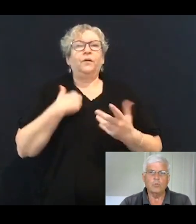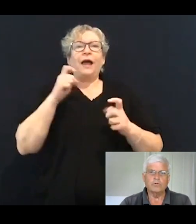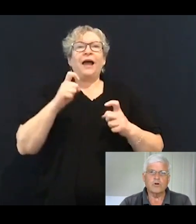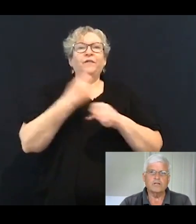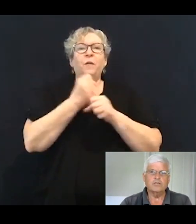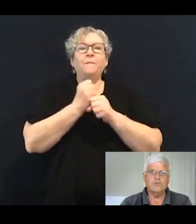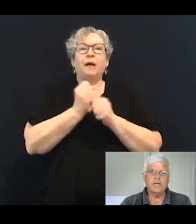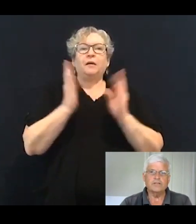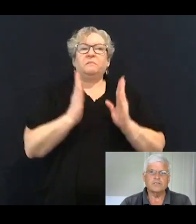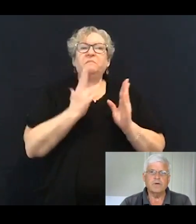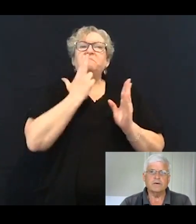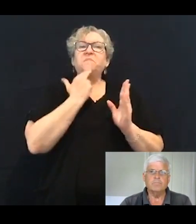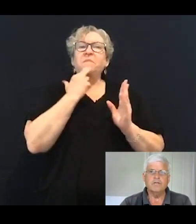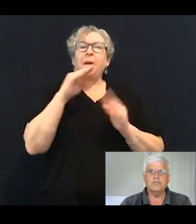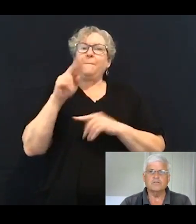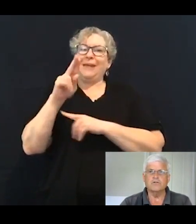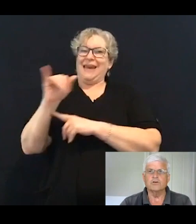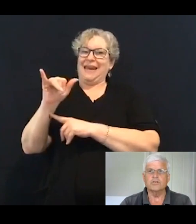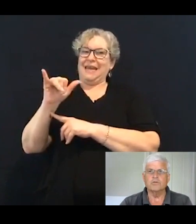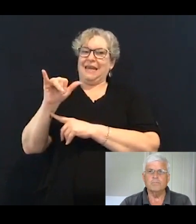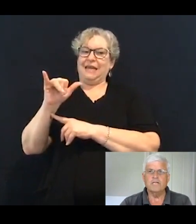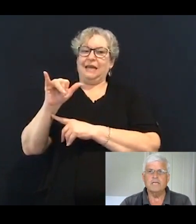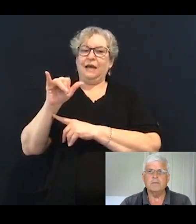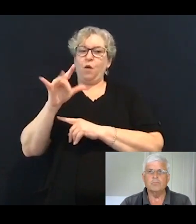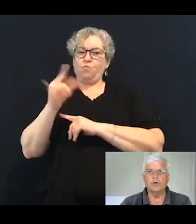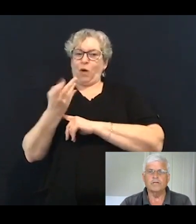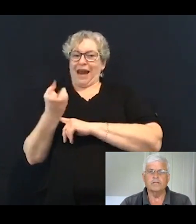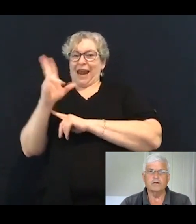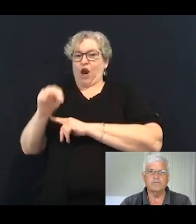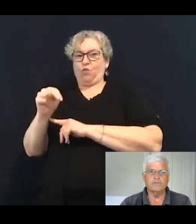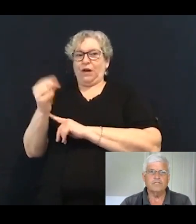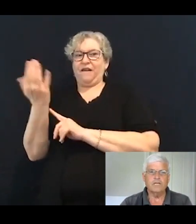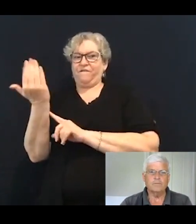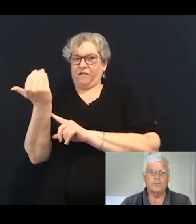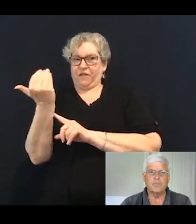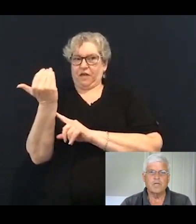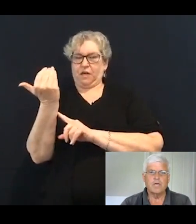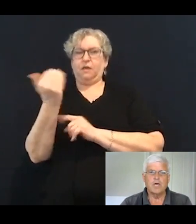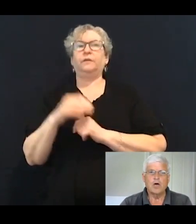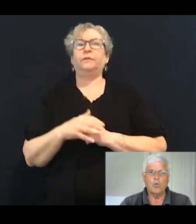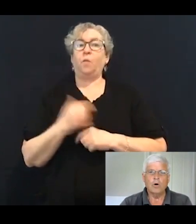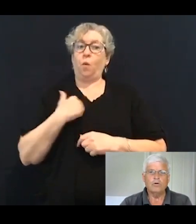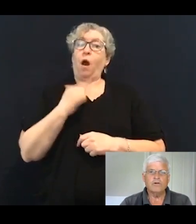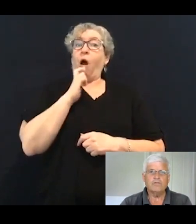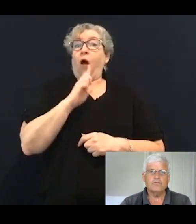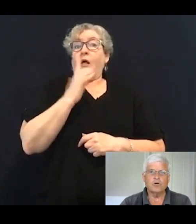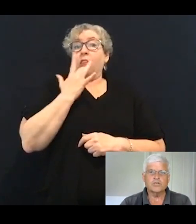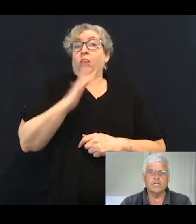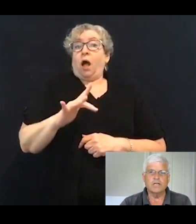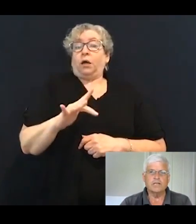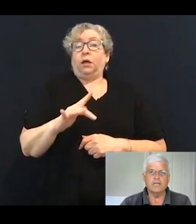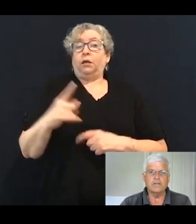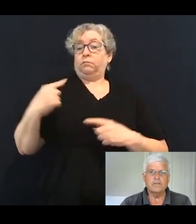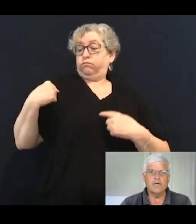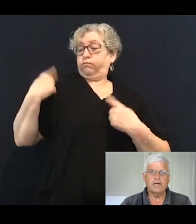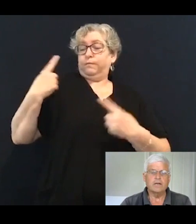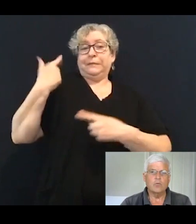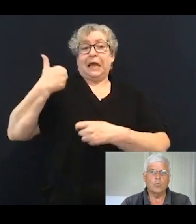to make a miniature version or a mini protocadherin-15. Well, we're very fortunate in that work over the last 10